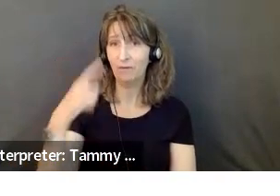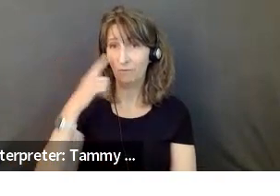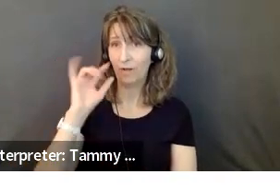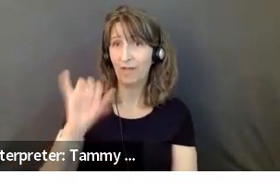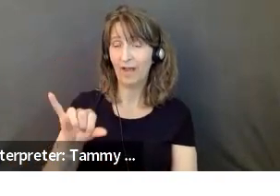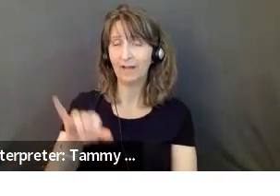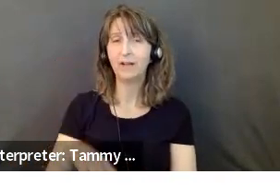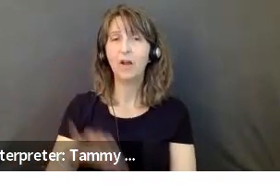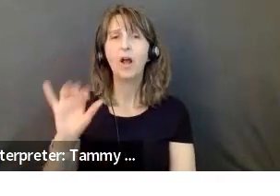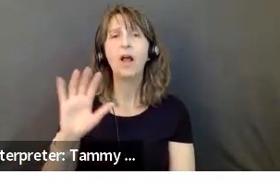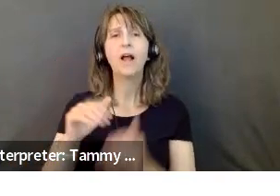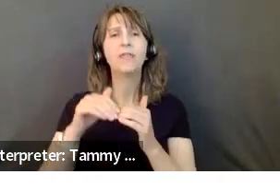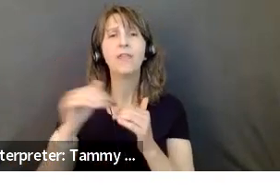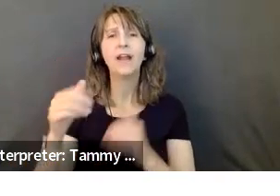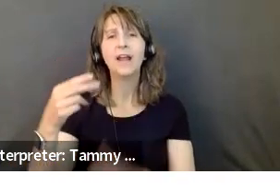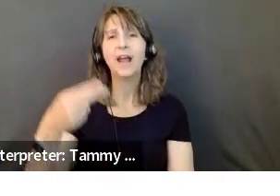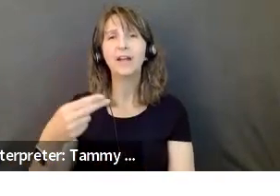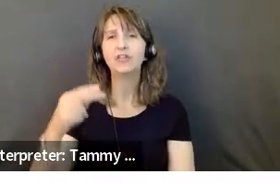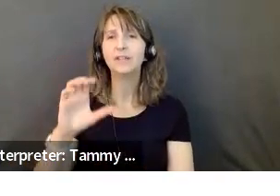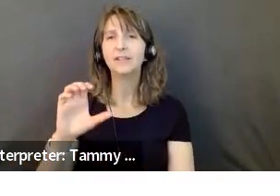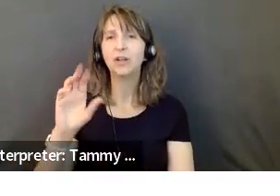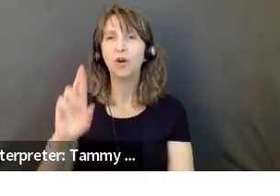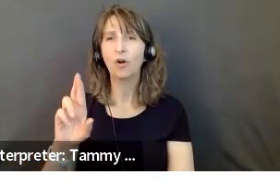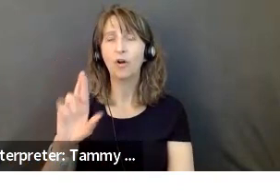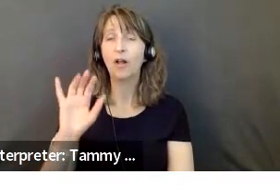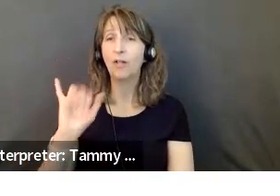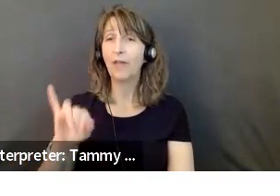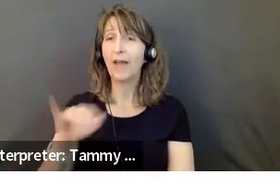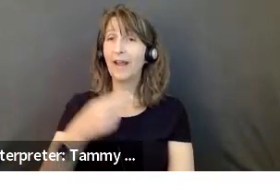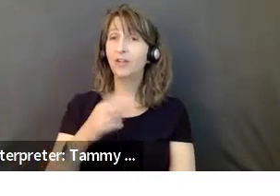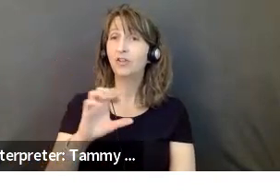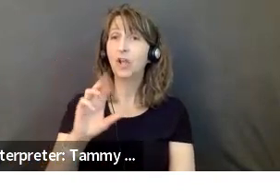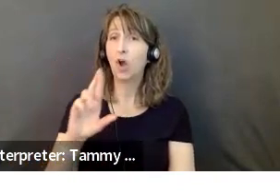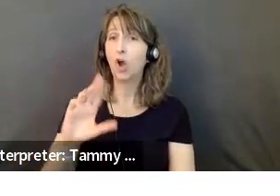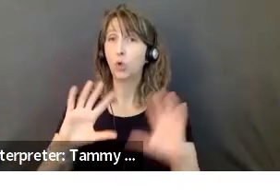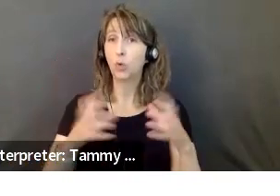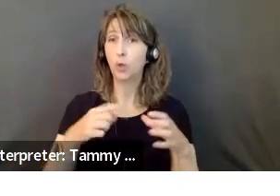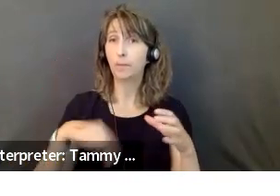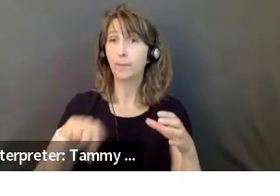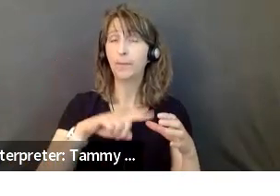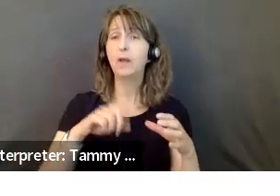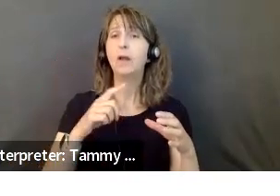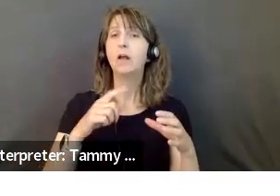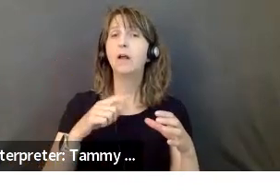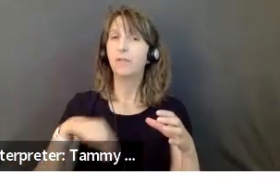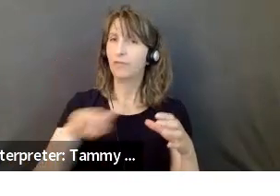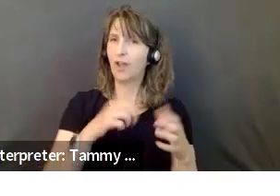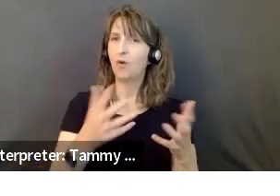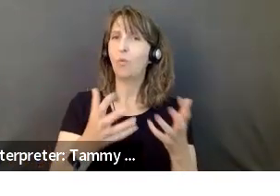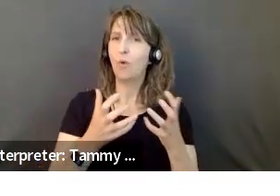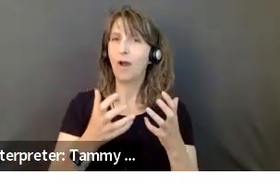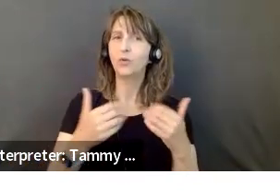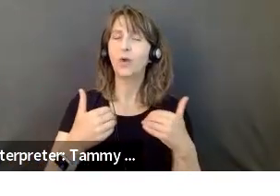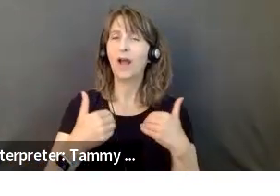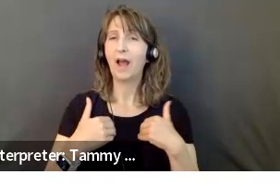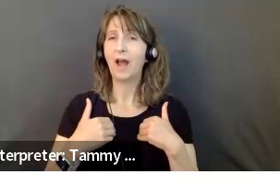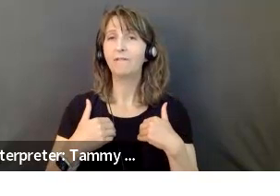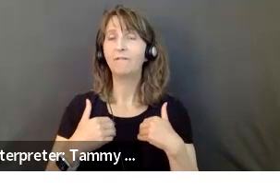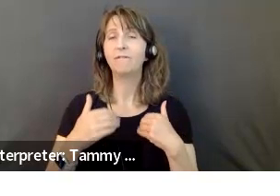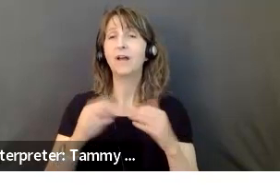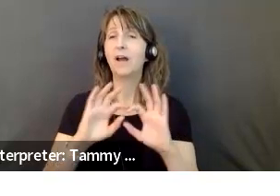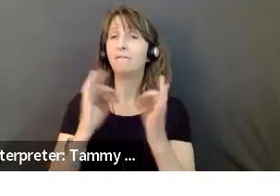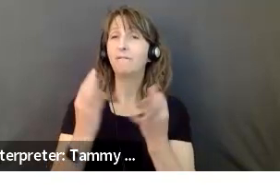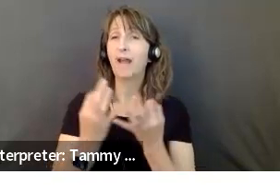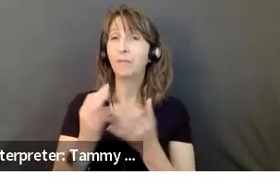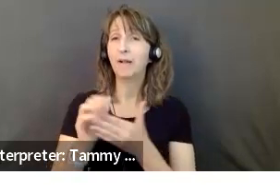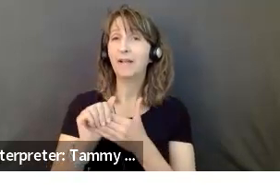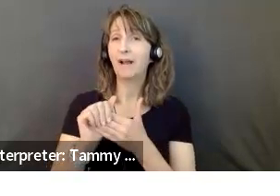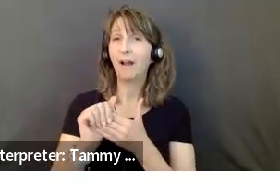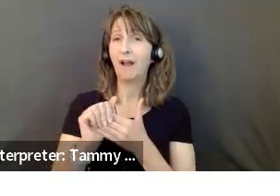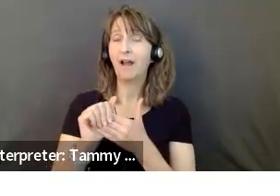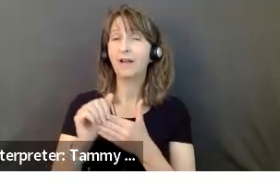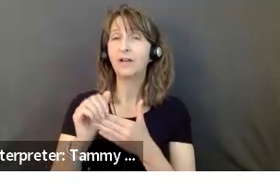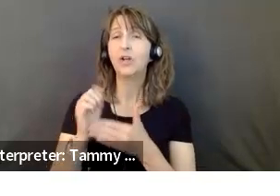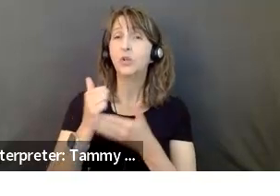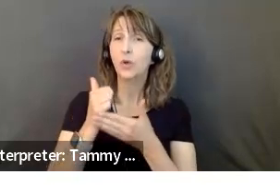And then from the HCR group. Our original group had wanted to complete, an individual in family guide to help them walk through the systems.